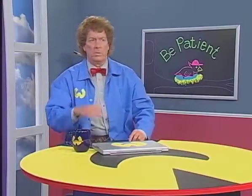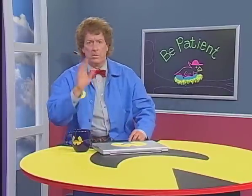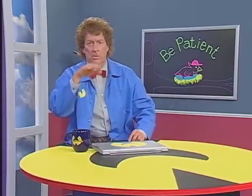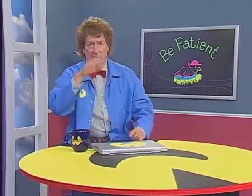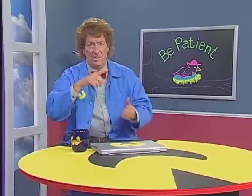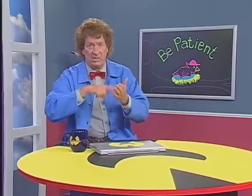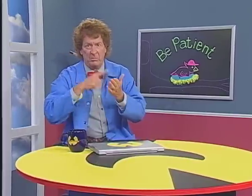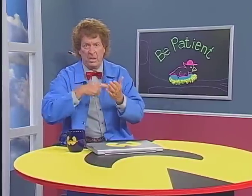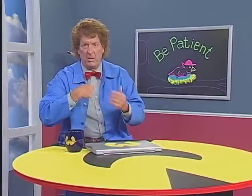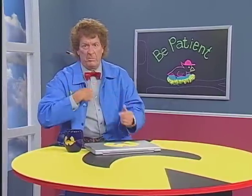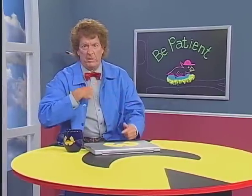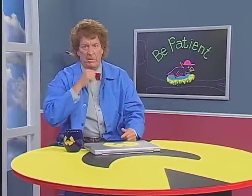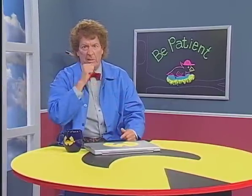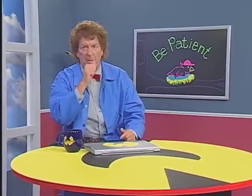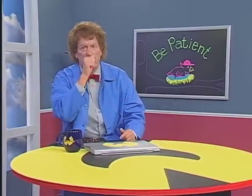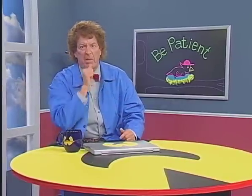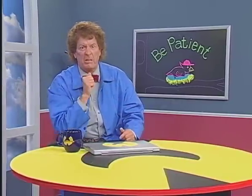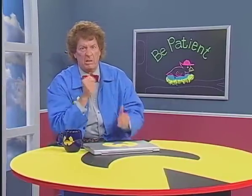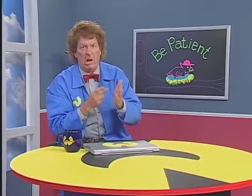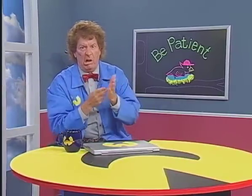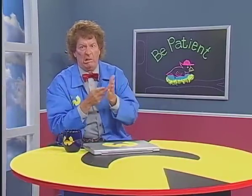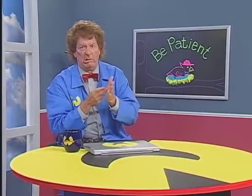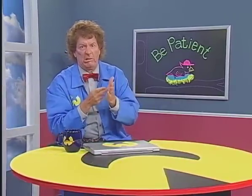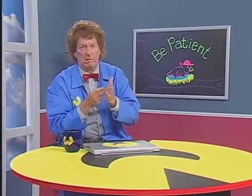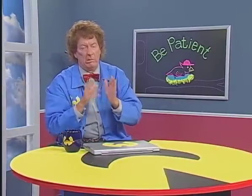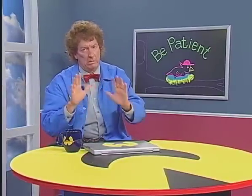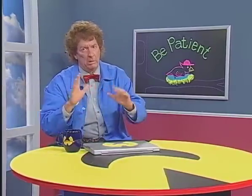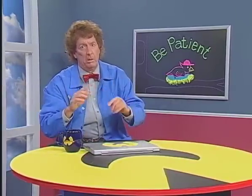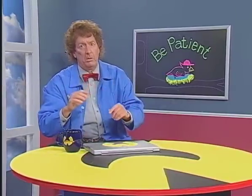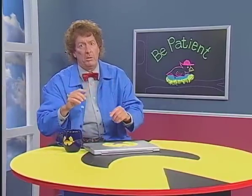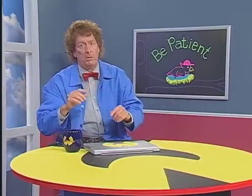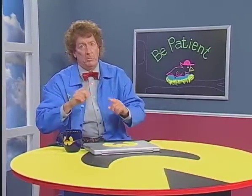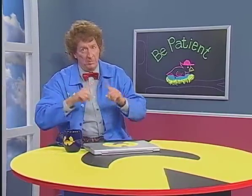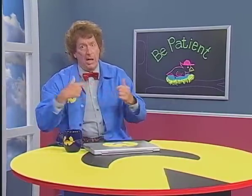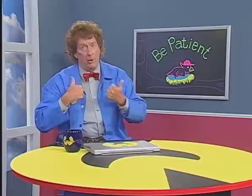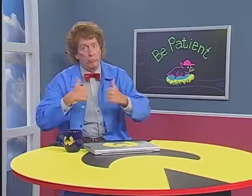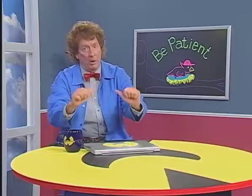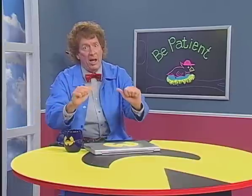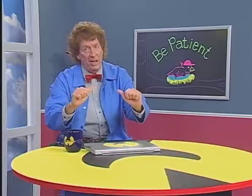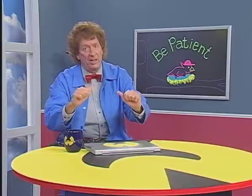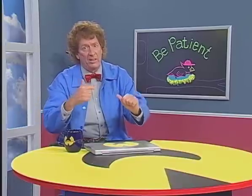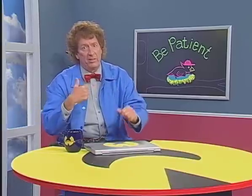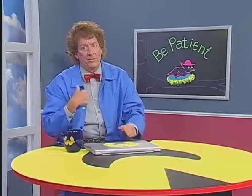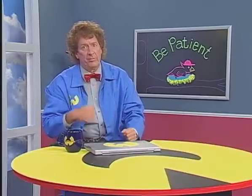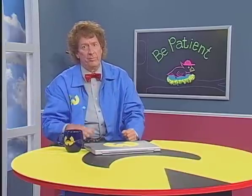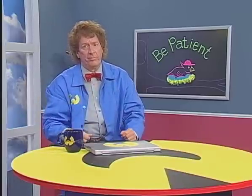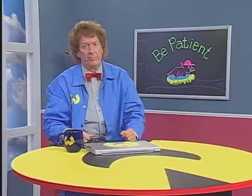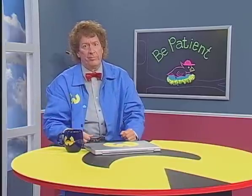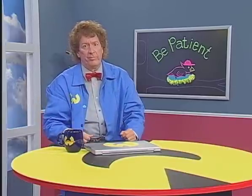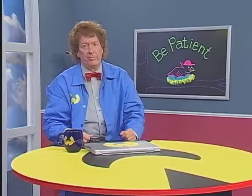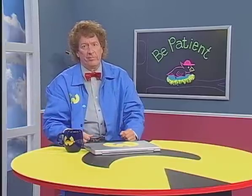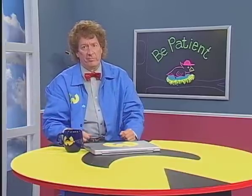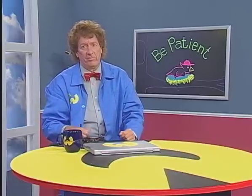I'LL TELL YOU A LITTLE SECRET. SOMETIMES, I'M NOT PATIENT, HONESTLY. BUT I TRY. I DO.